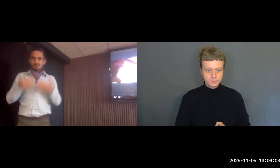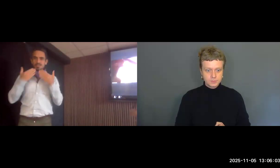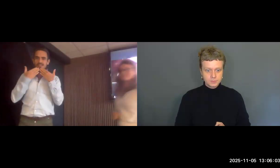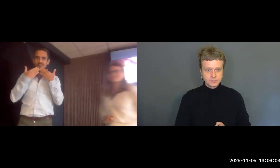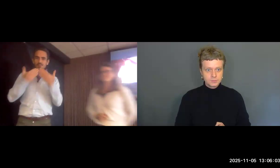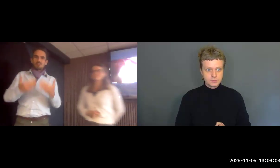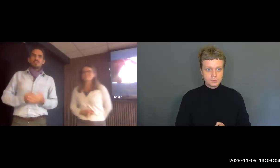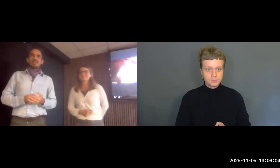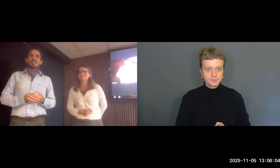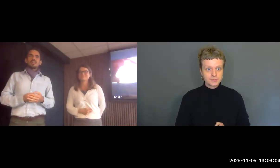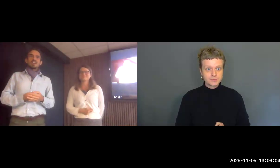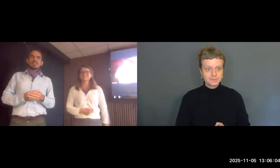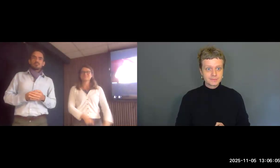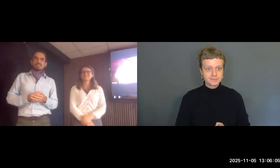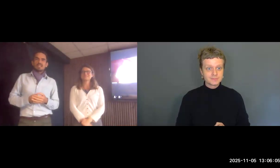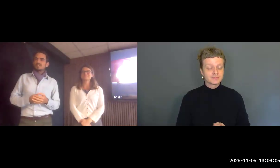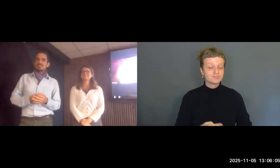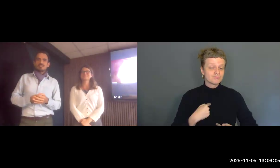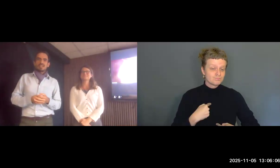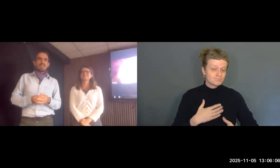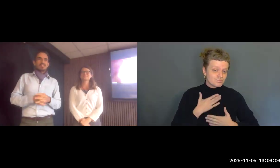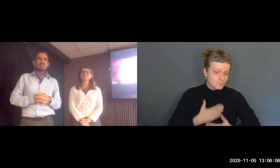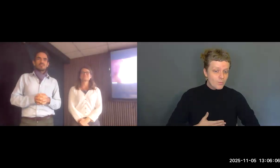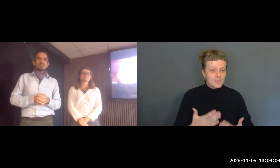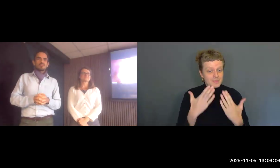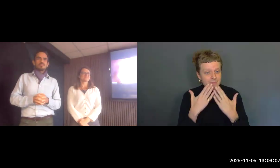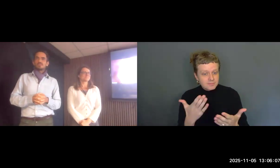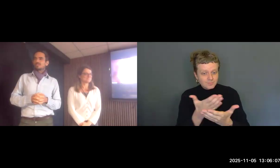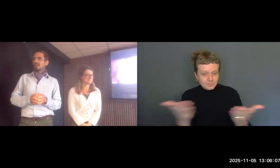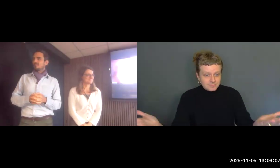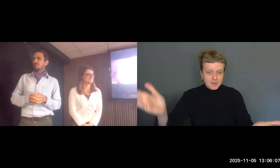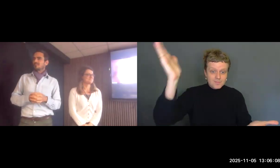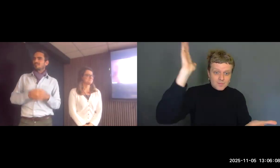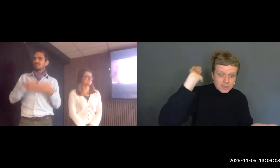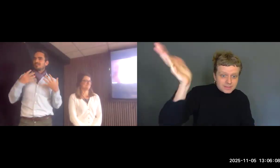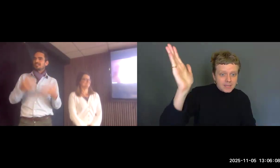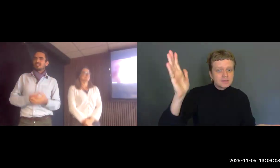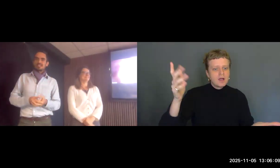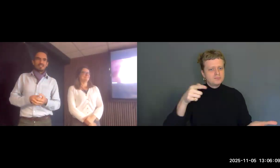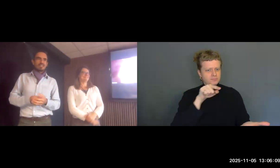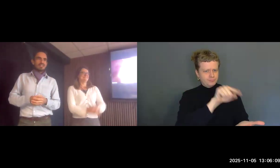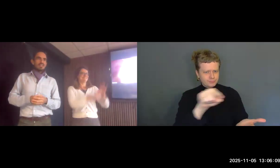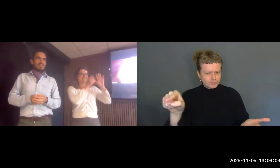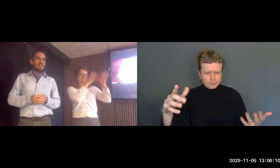So, just want to thank the presenters again. Thank you very much for your time and for your really fascinating